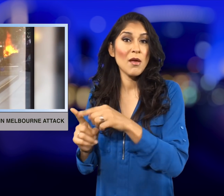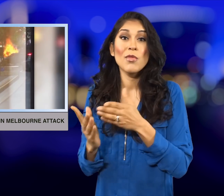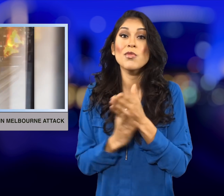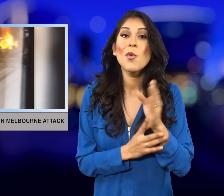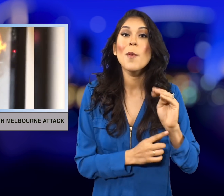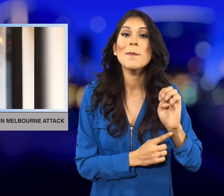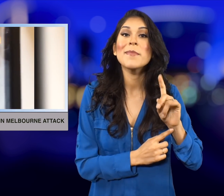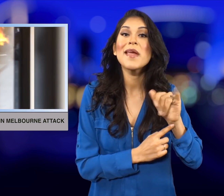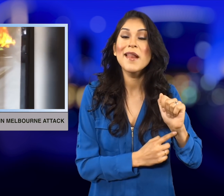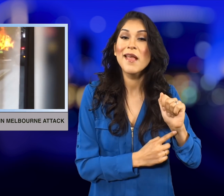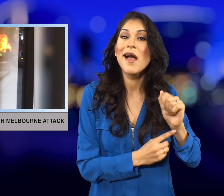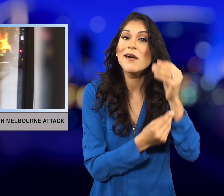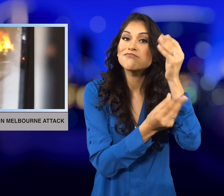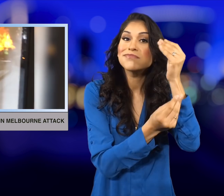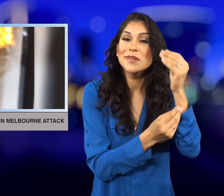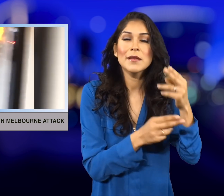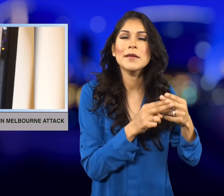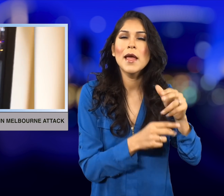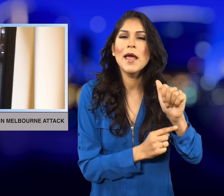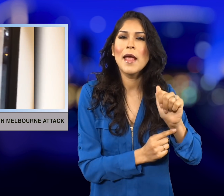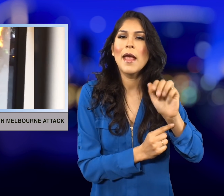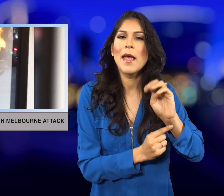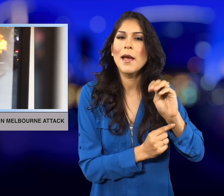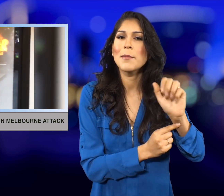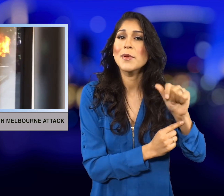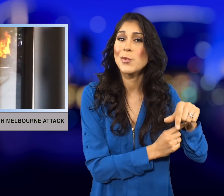its media outlet, AMAQ.